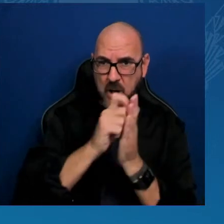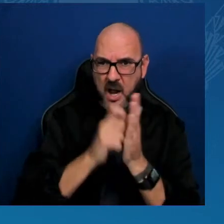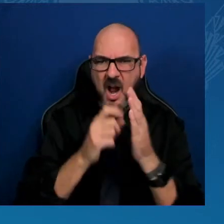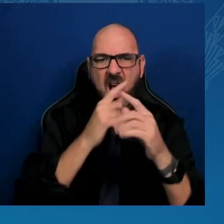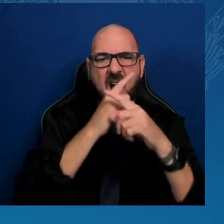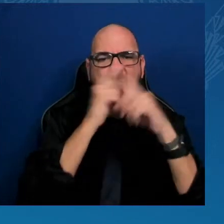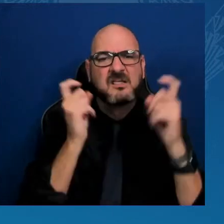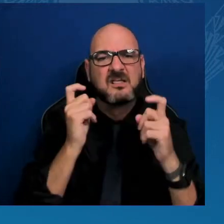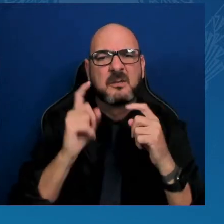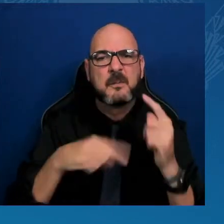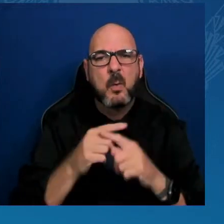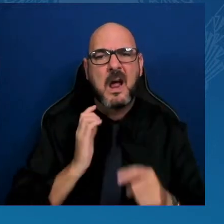Right here in Florida --